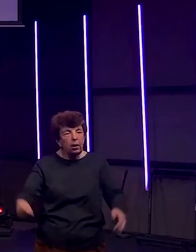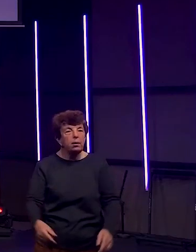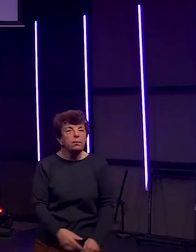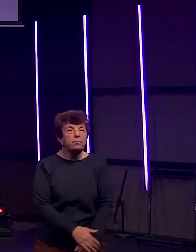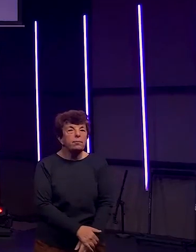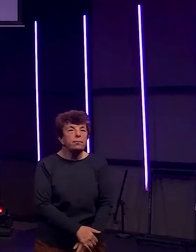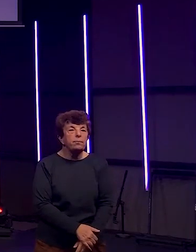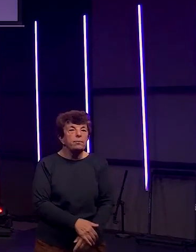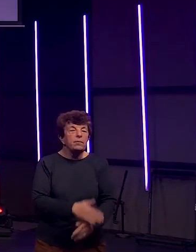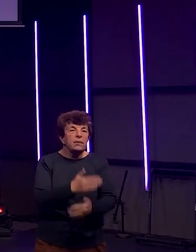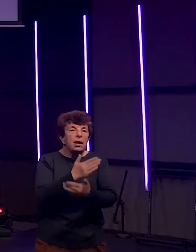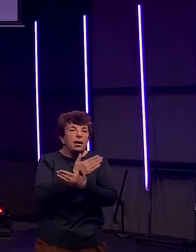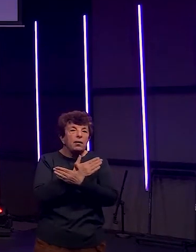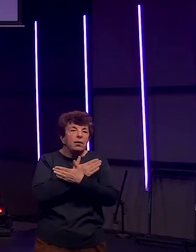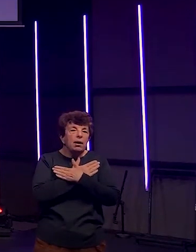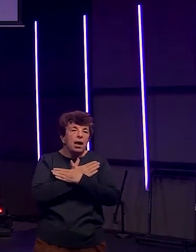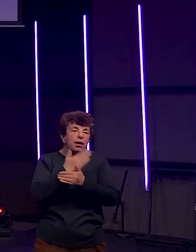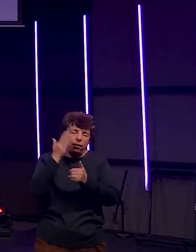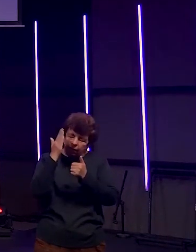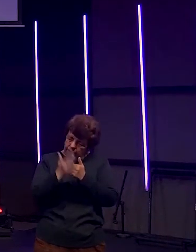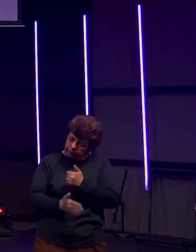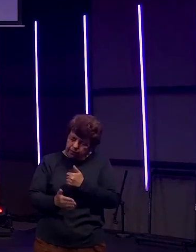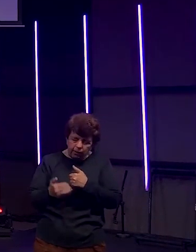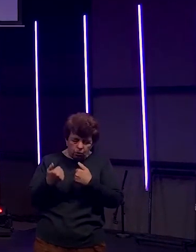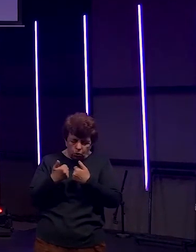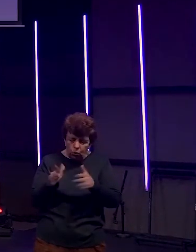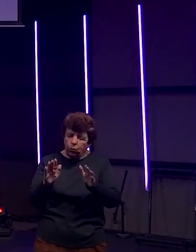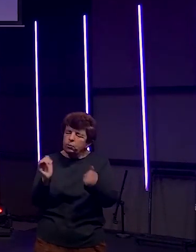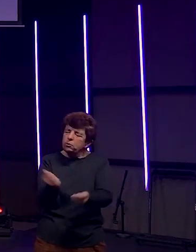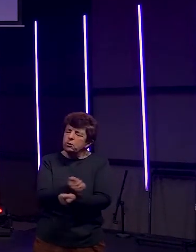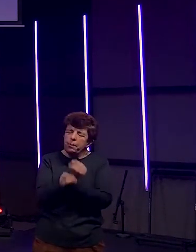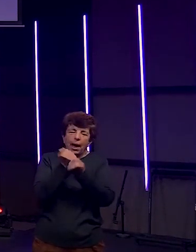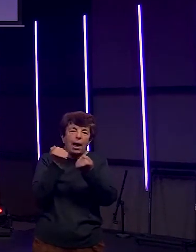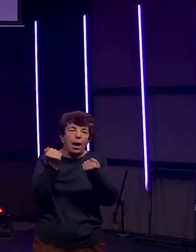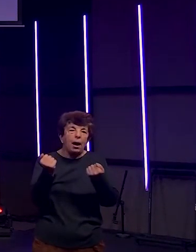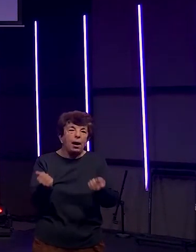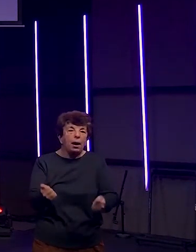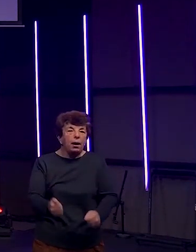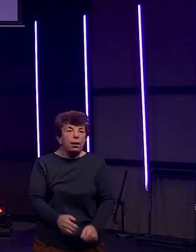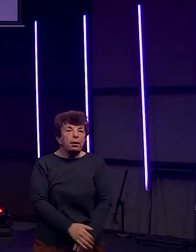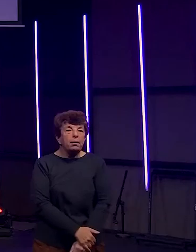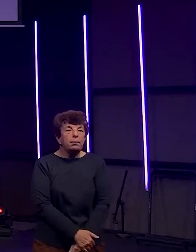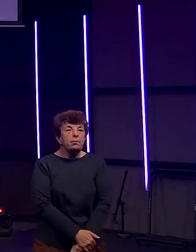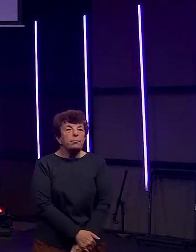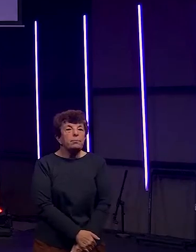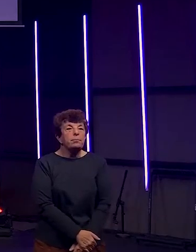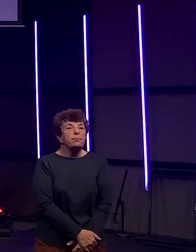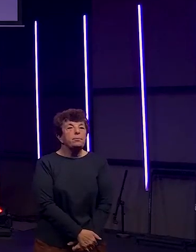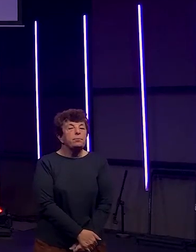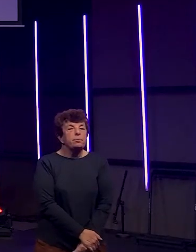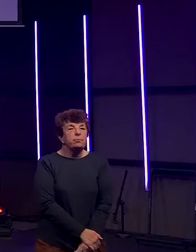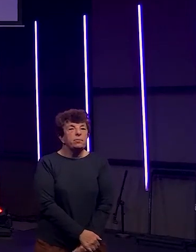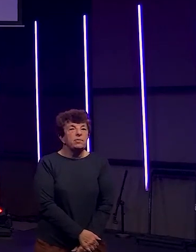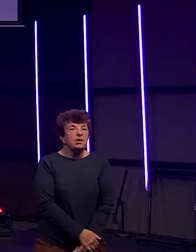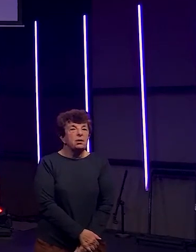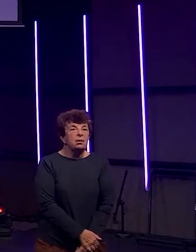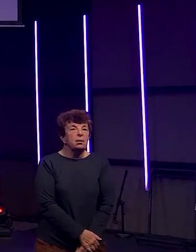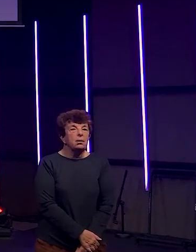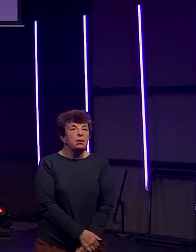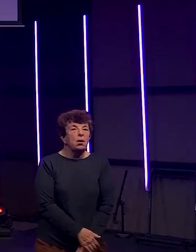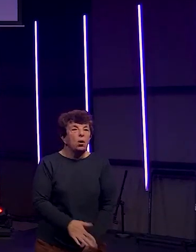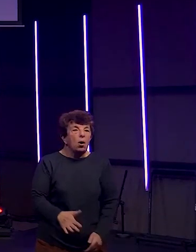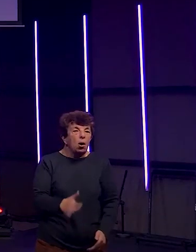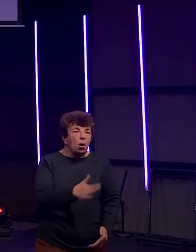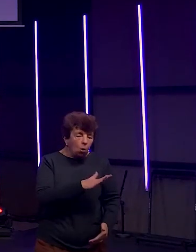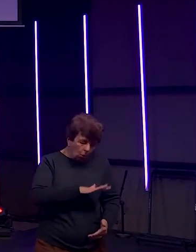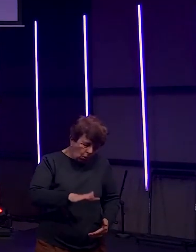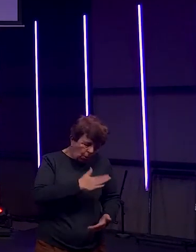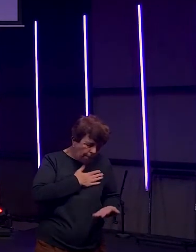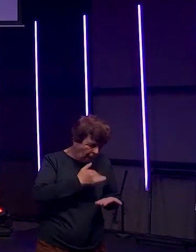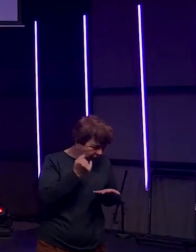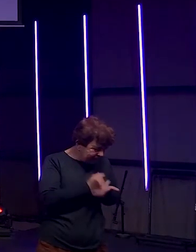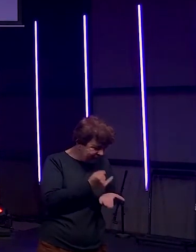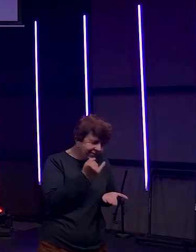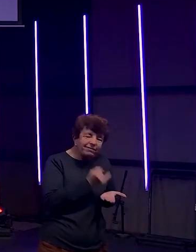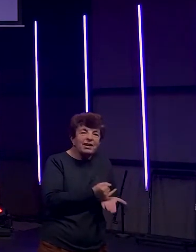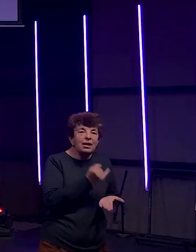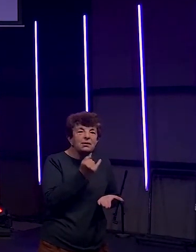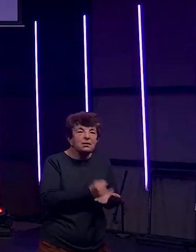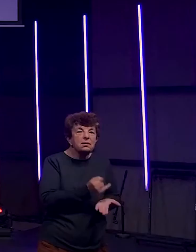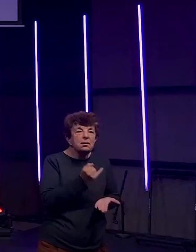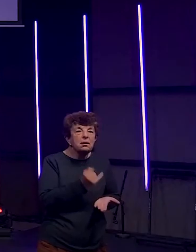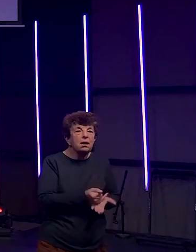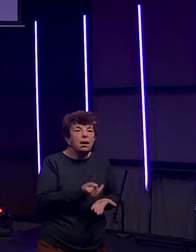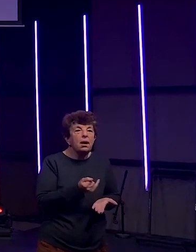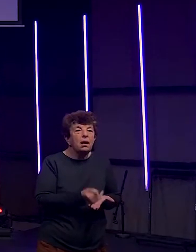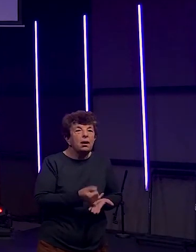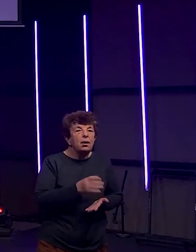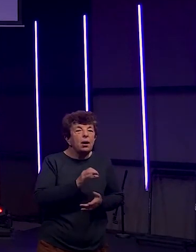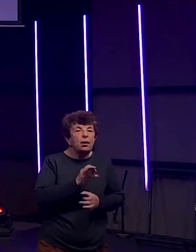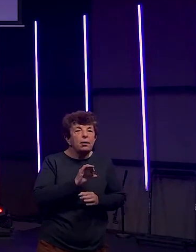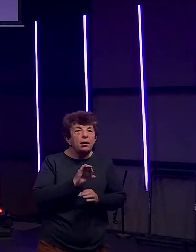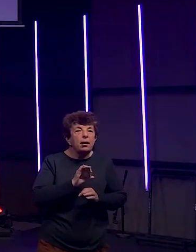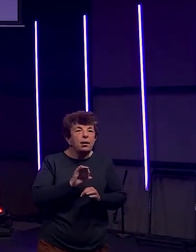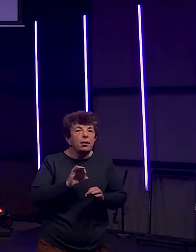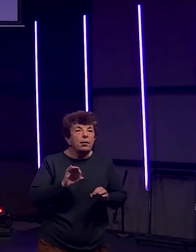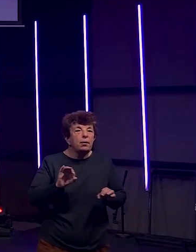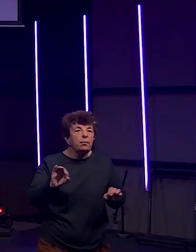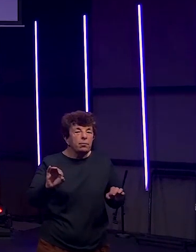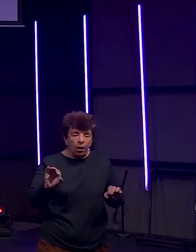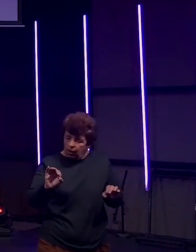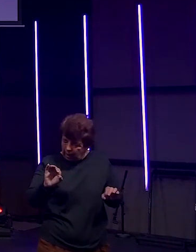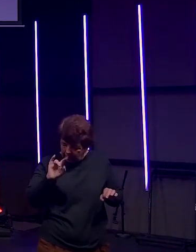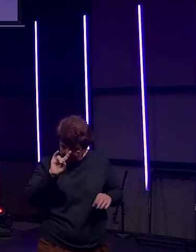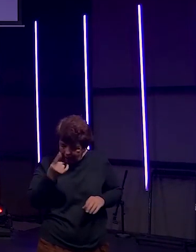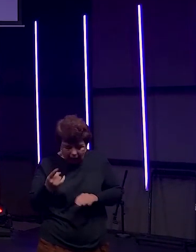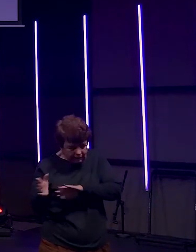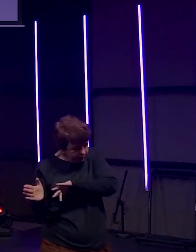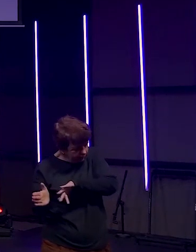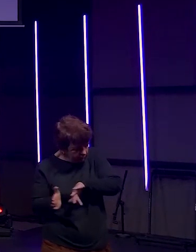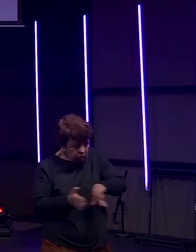Love will never lose its power All my failures could not erase